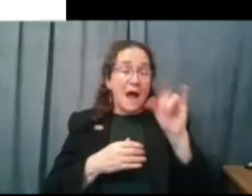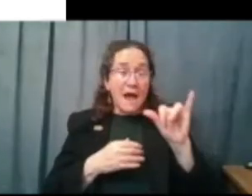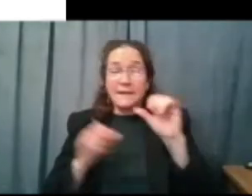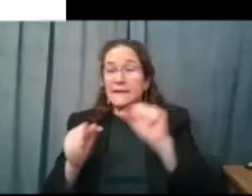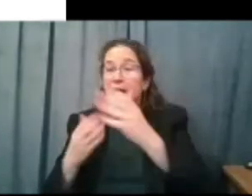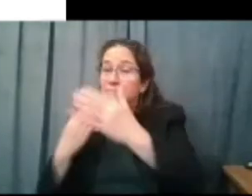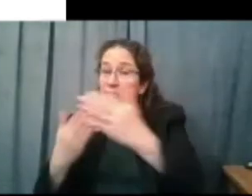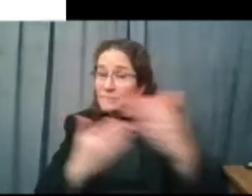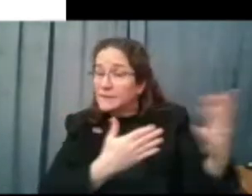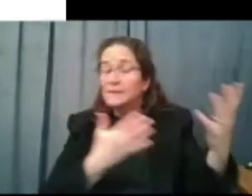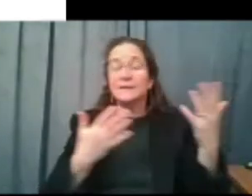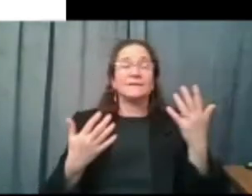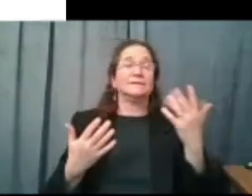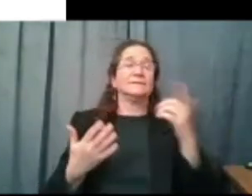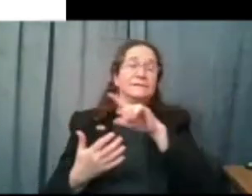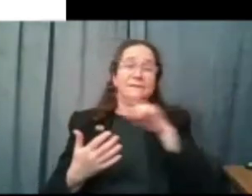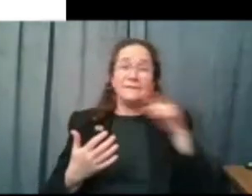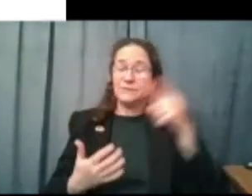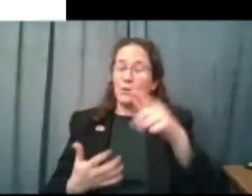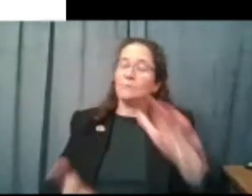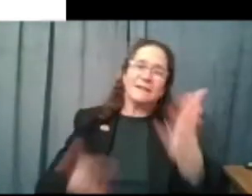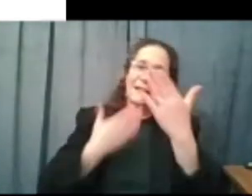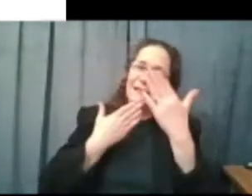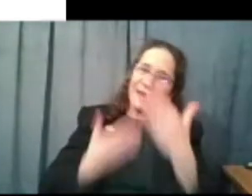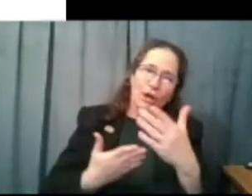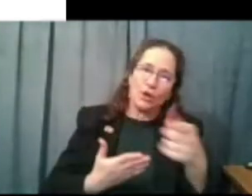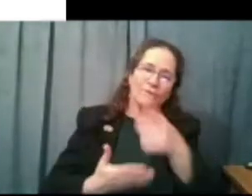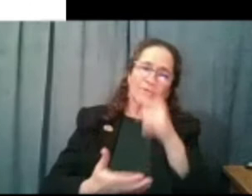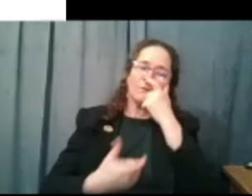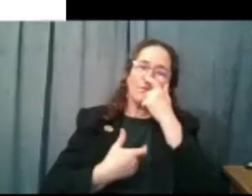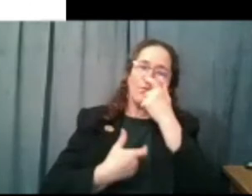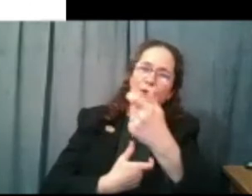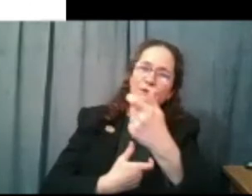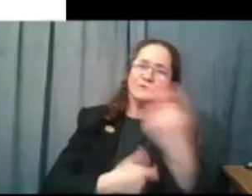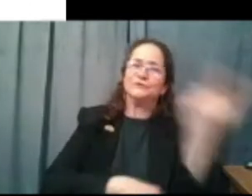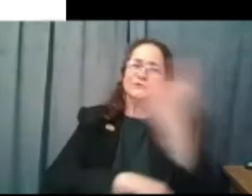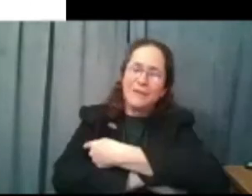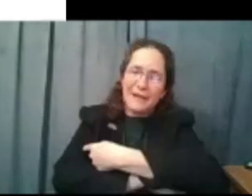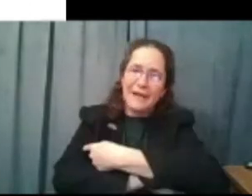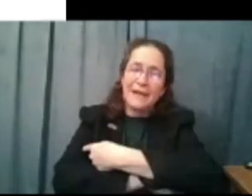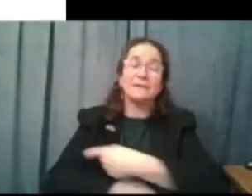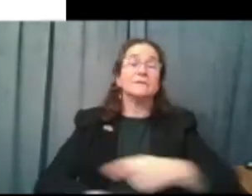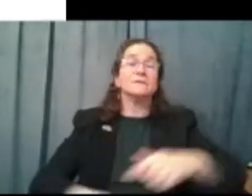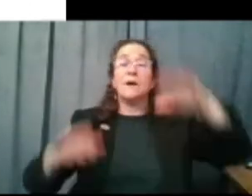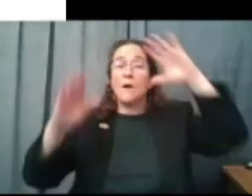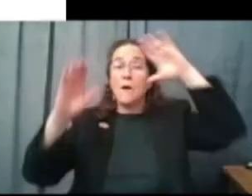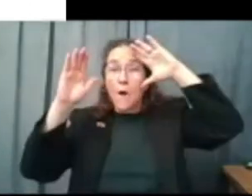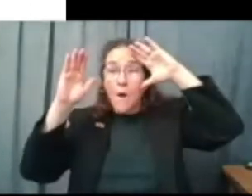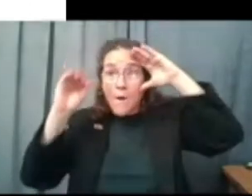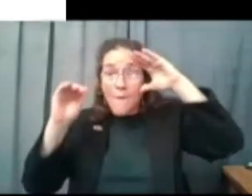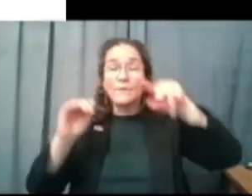So you know, thanks so much for joining us on this InspirED. Hopefully you know, you look at our checklists